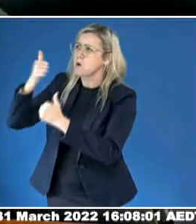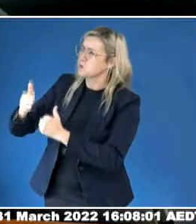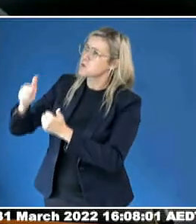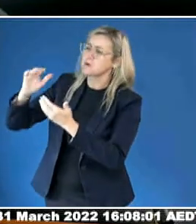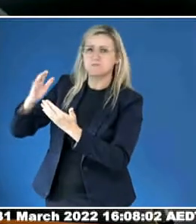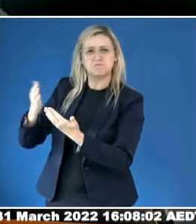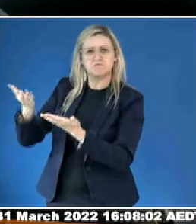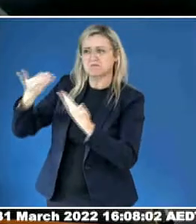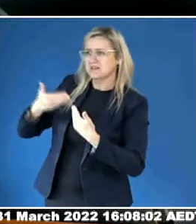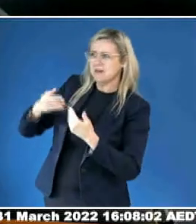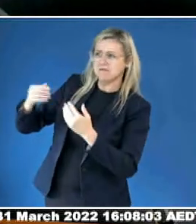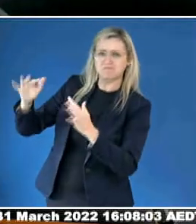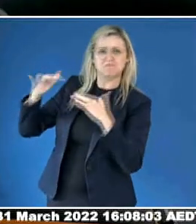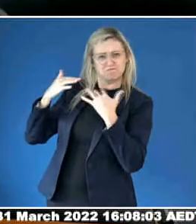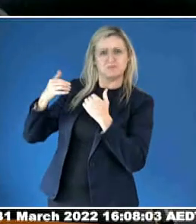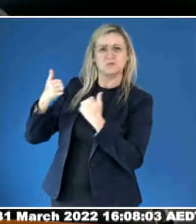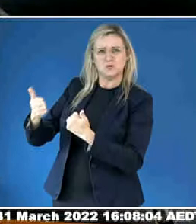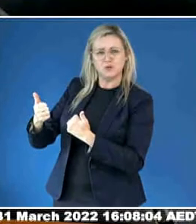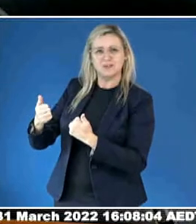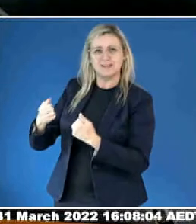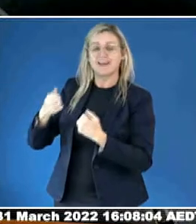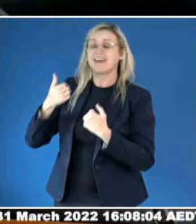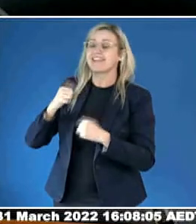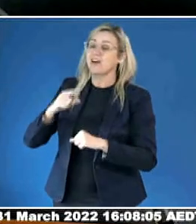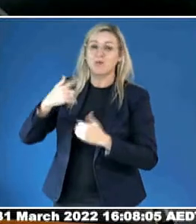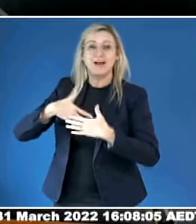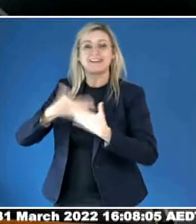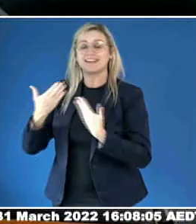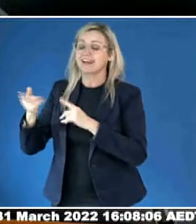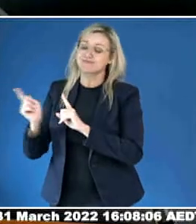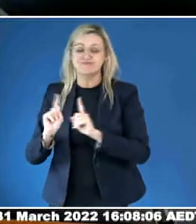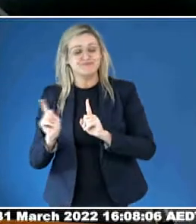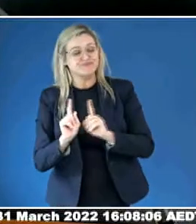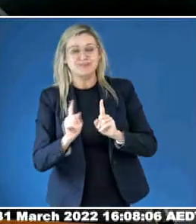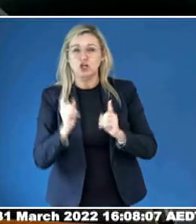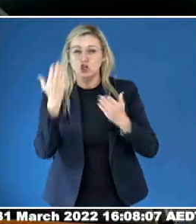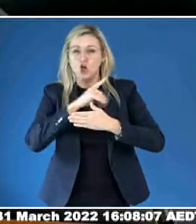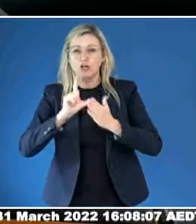lacked. So I thought nothing of it when he took me to the back of his property in the dead of night. There he raped me.